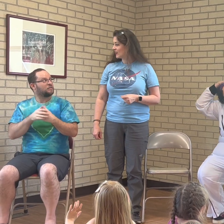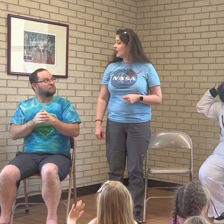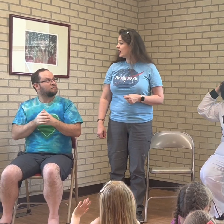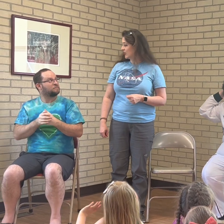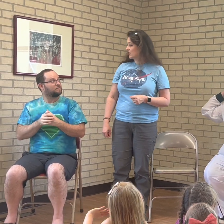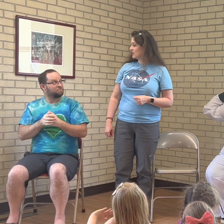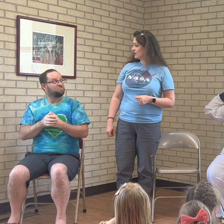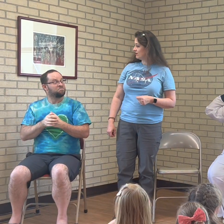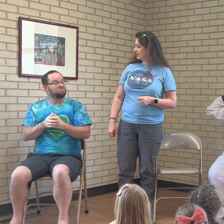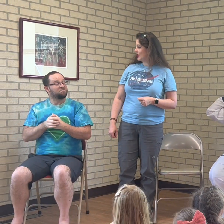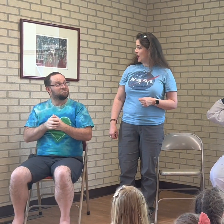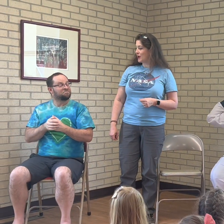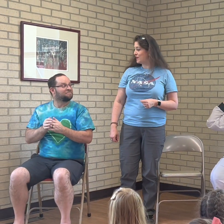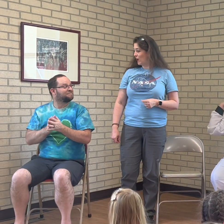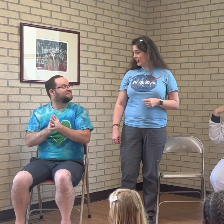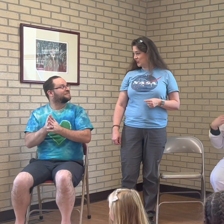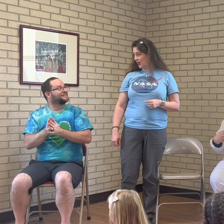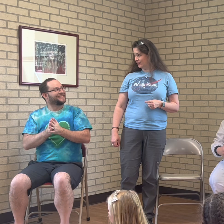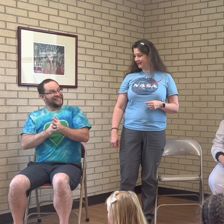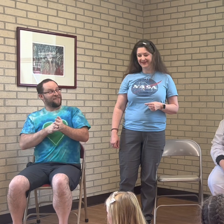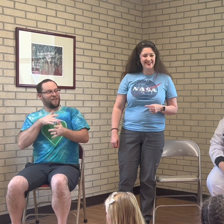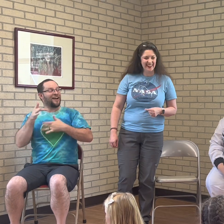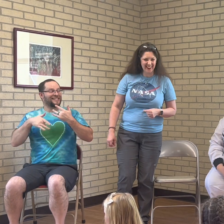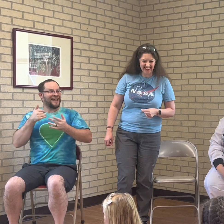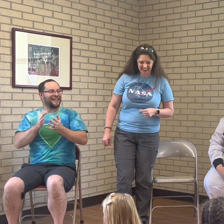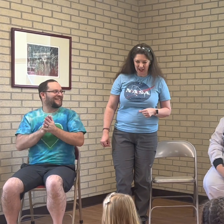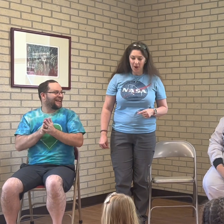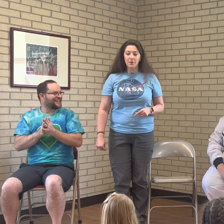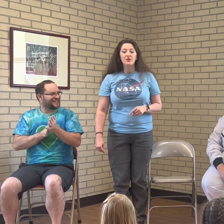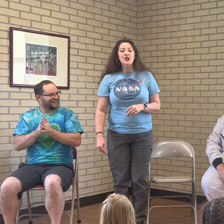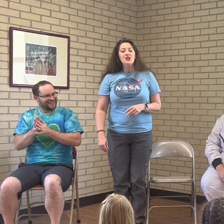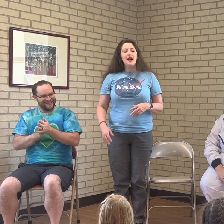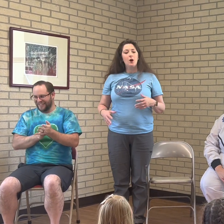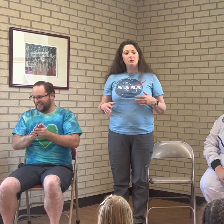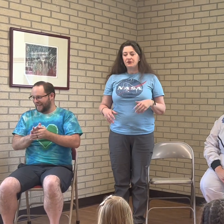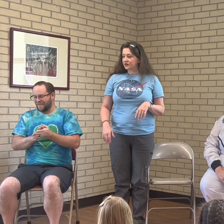Audience: Wow!